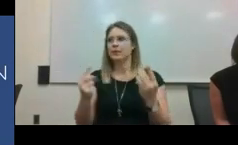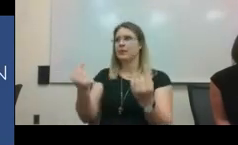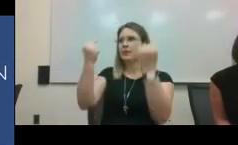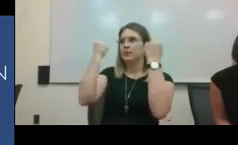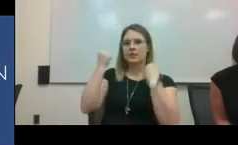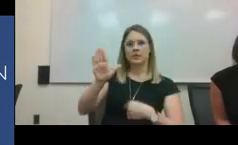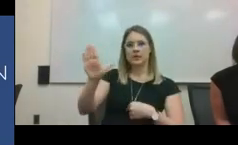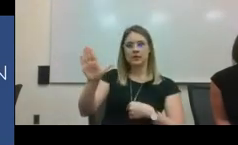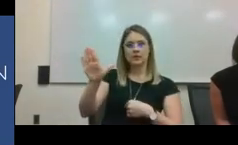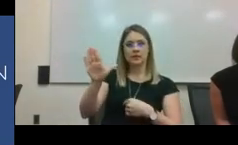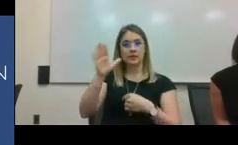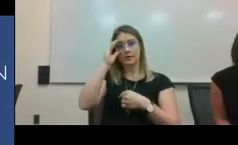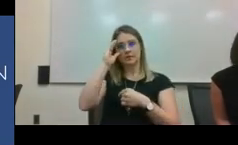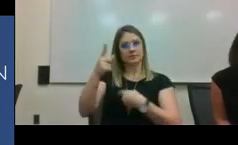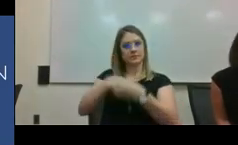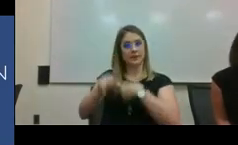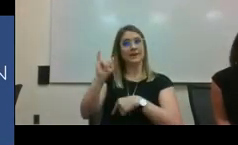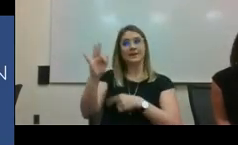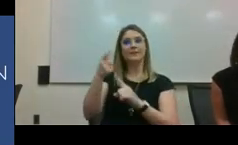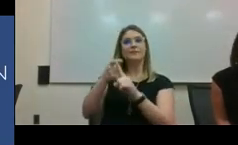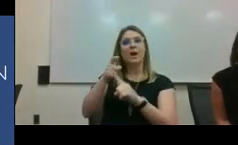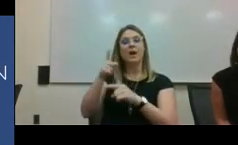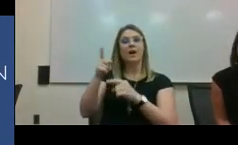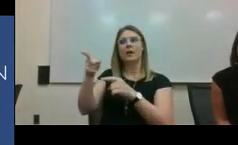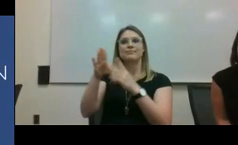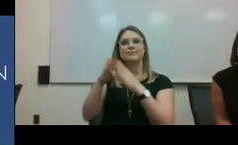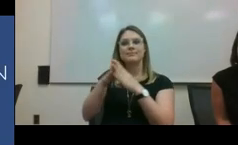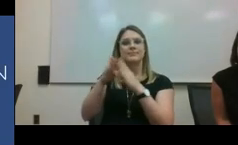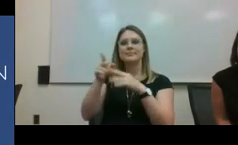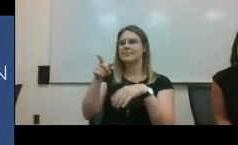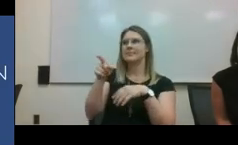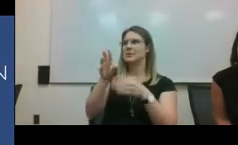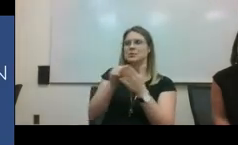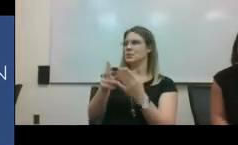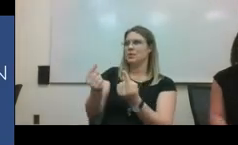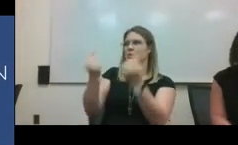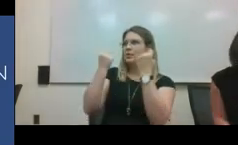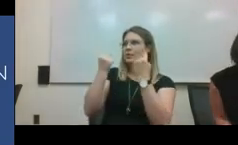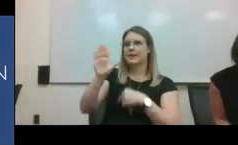So, if he was from Rabat and he was signing to the students, they couldn't always understand exactly what his signs were